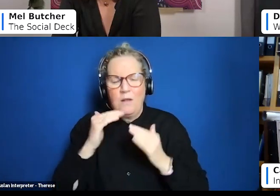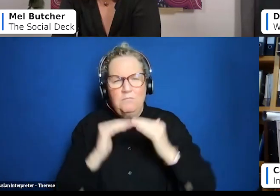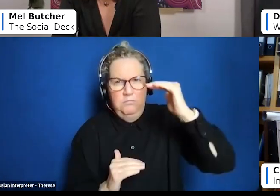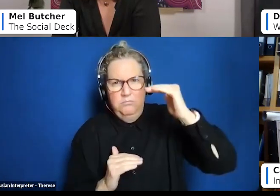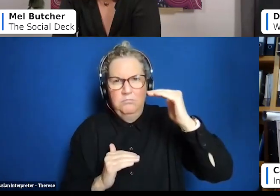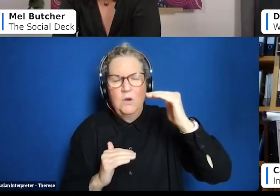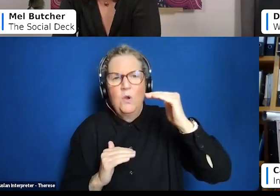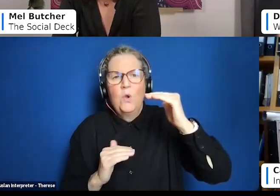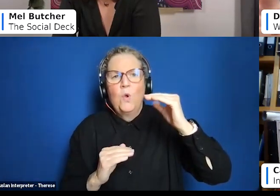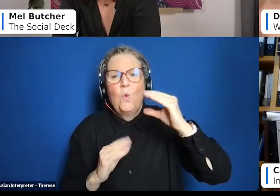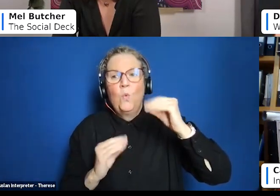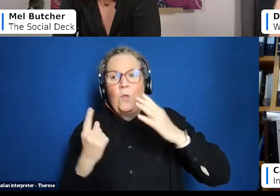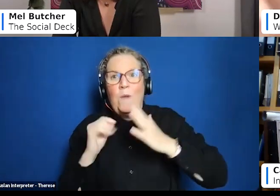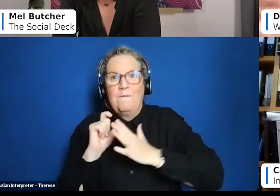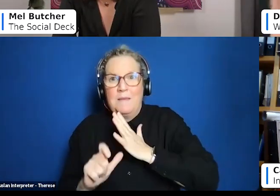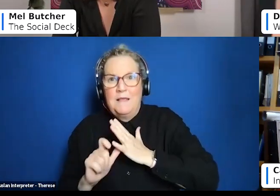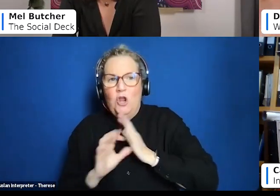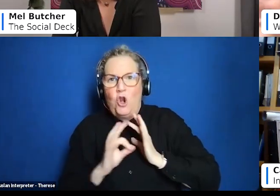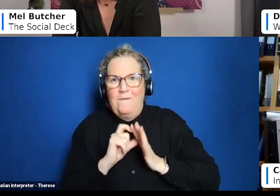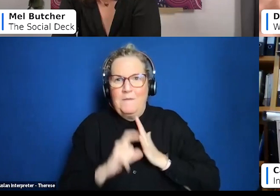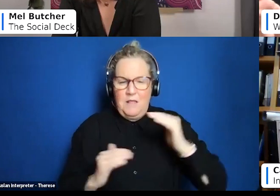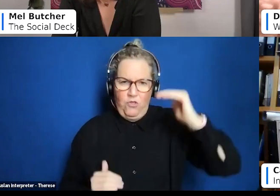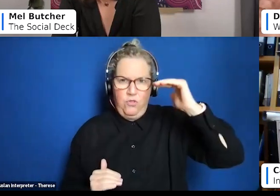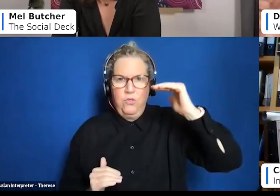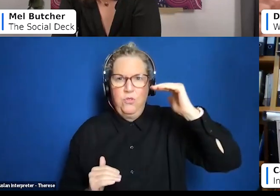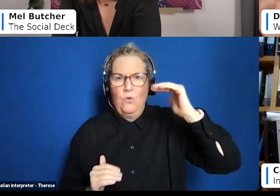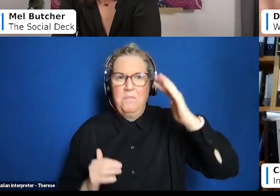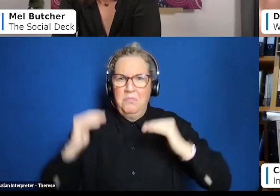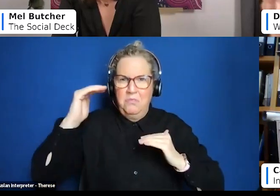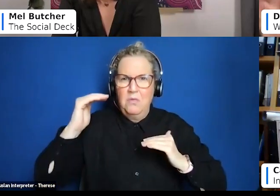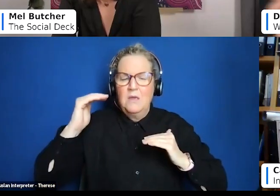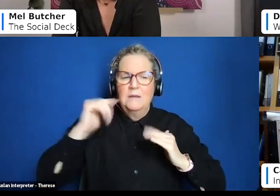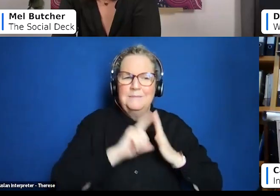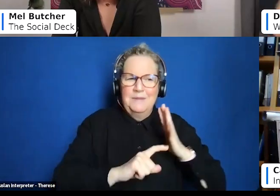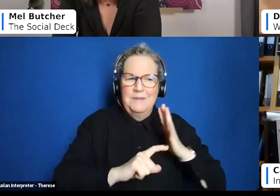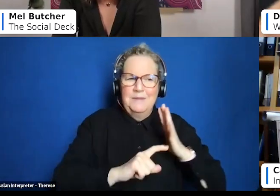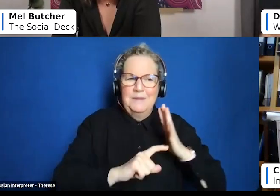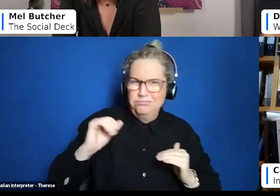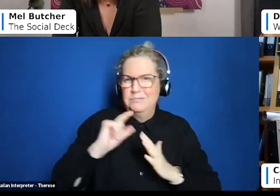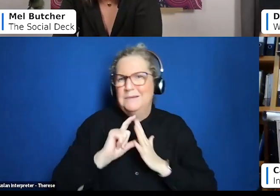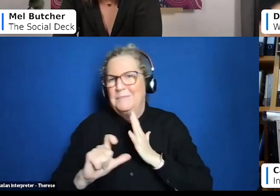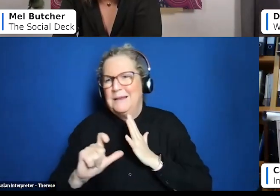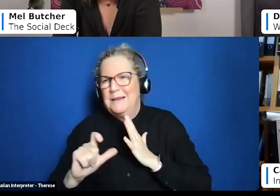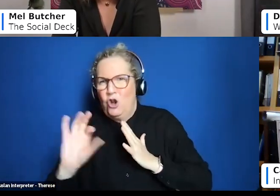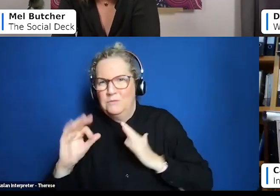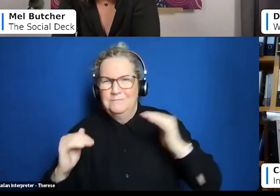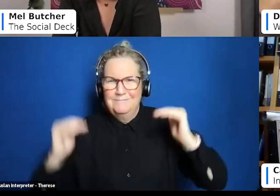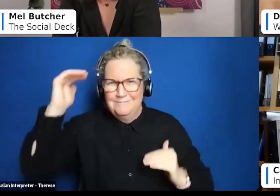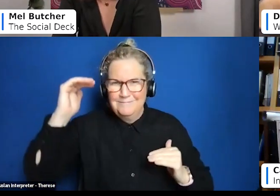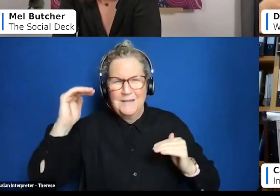people with disability and others, we would need to have some mechanism to whether it's within the data or within the data